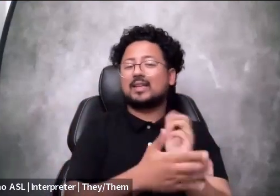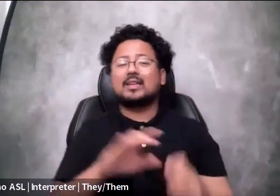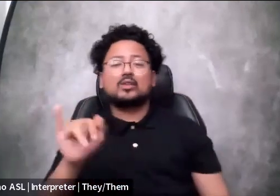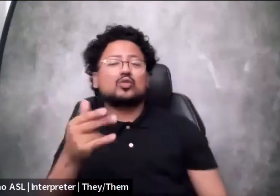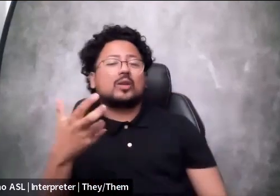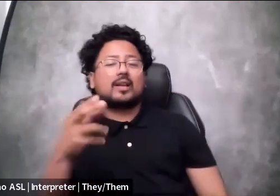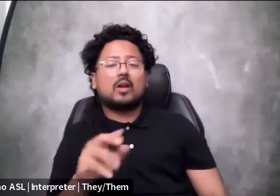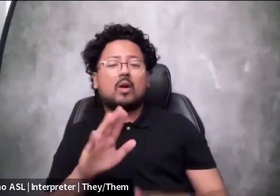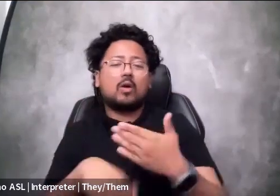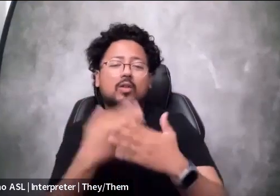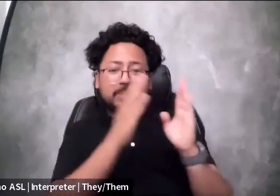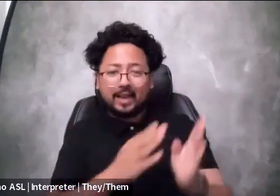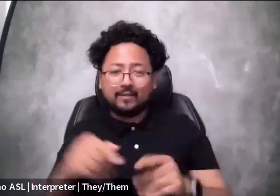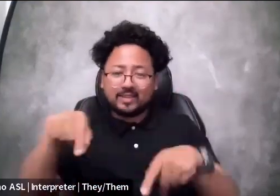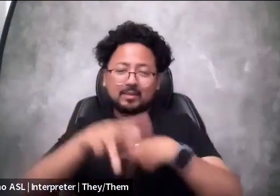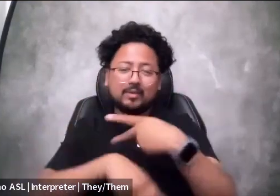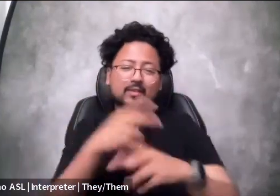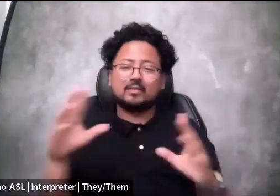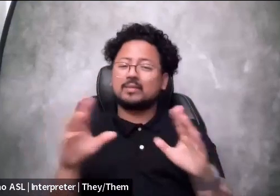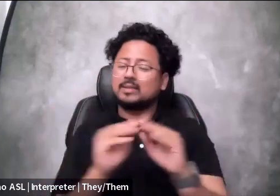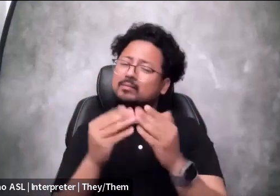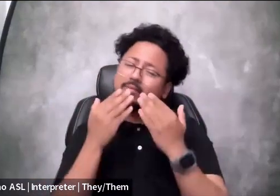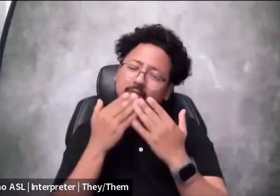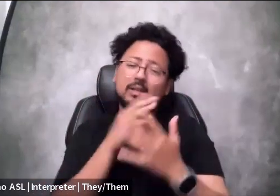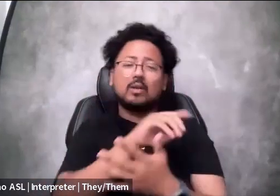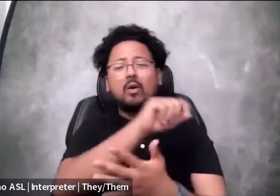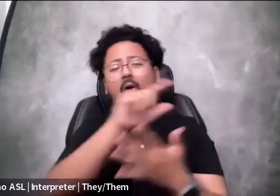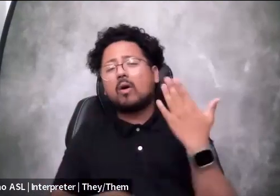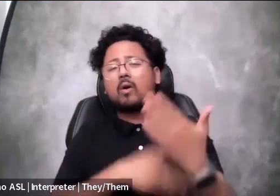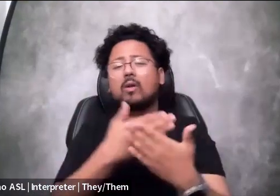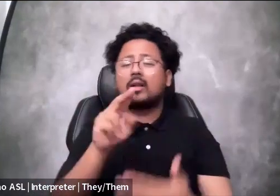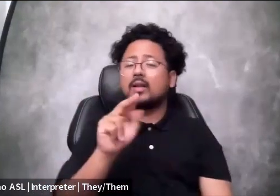pre-work for this session. And of course, thanks to all our NAAFA supporters, again,